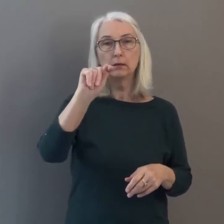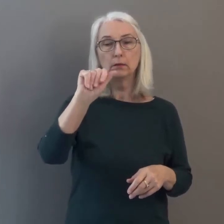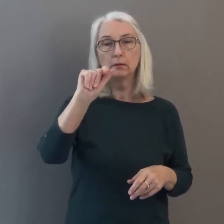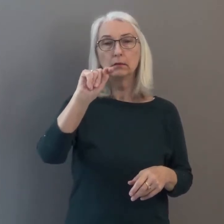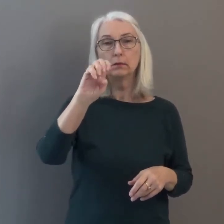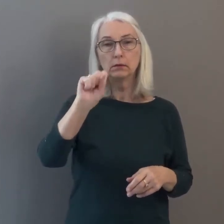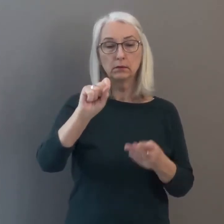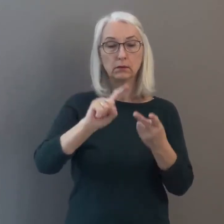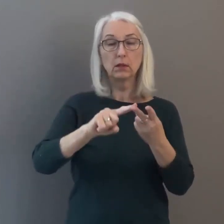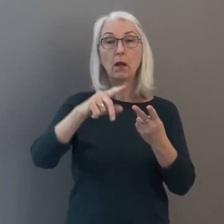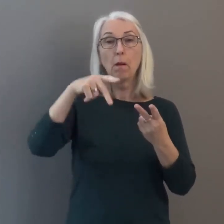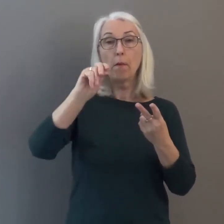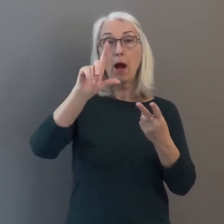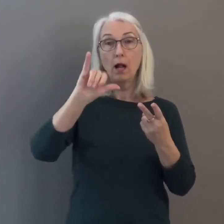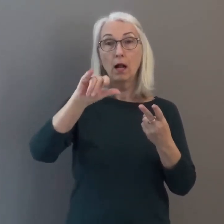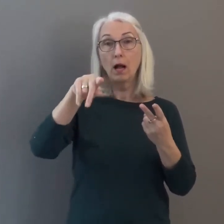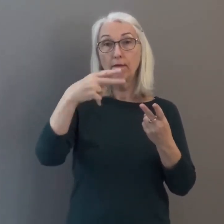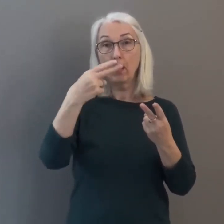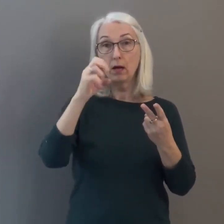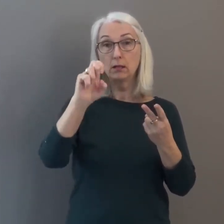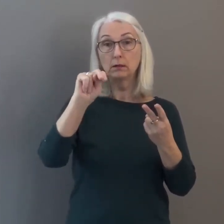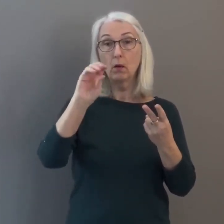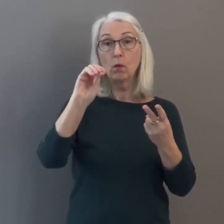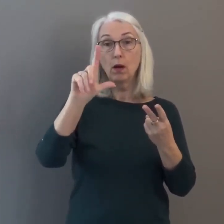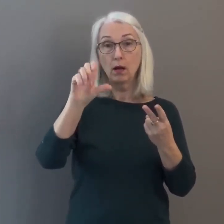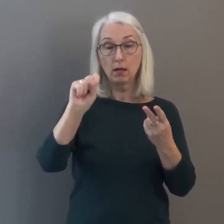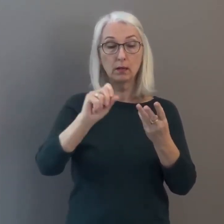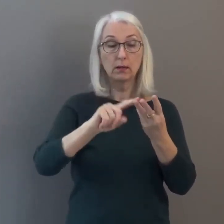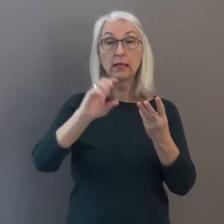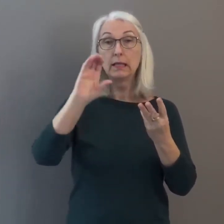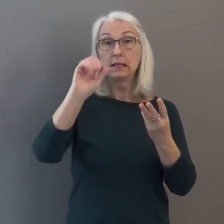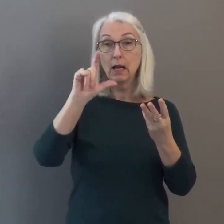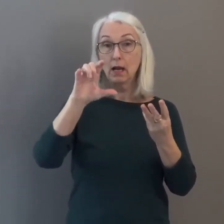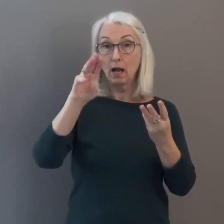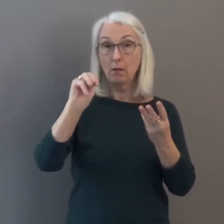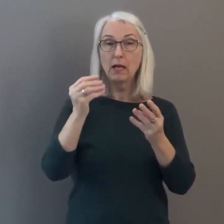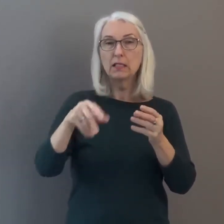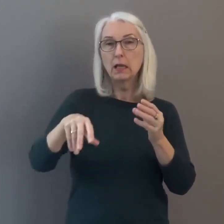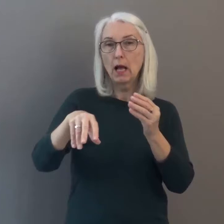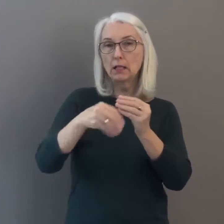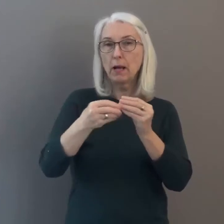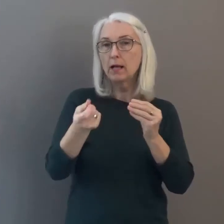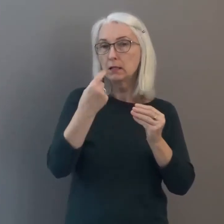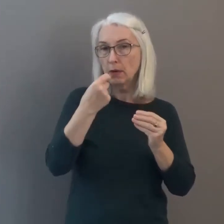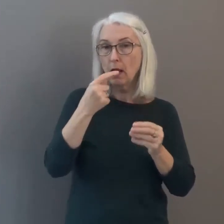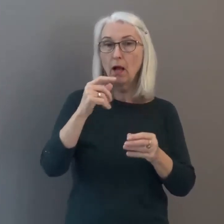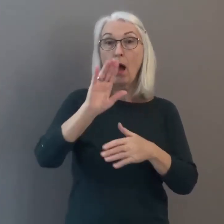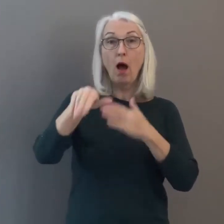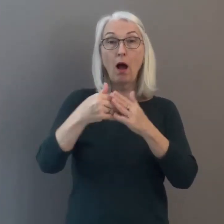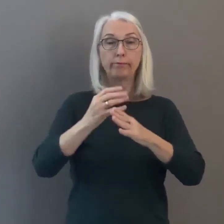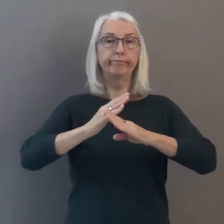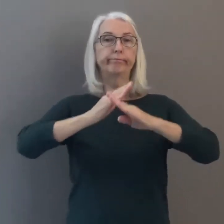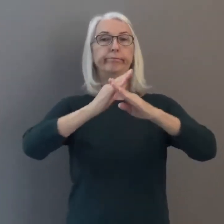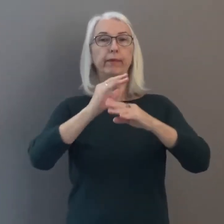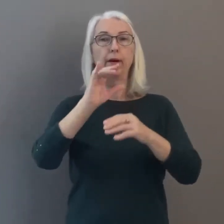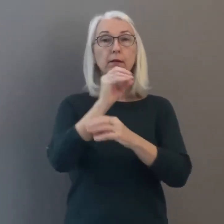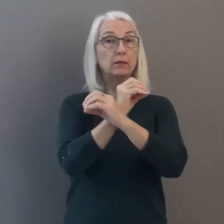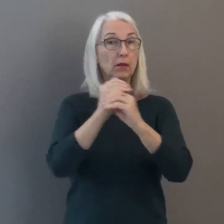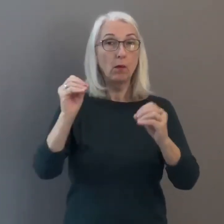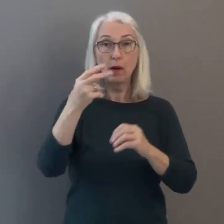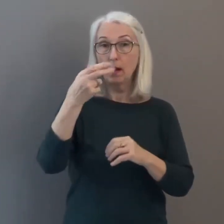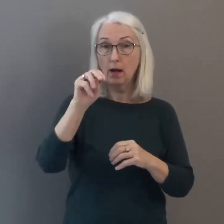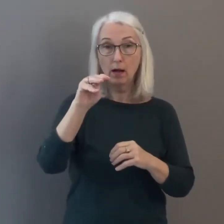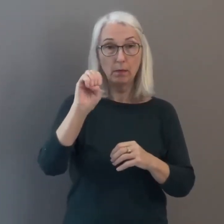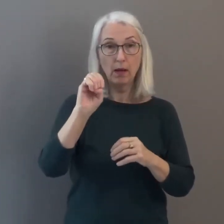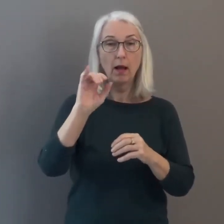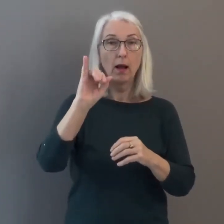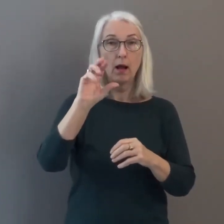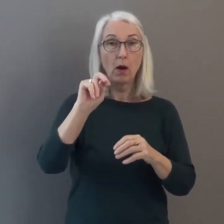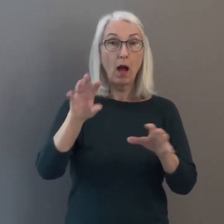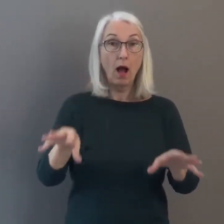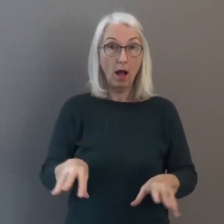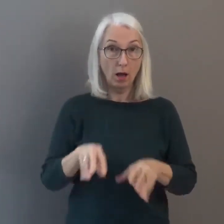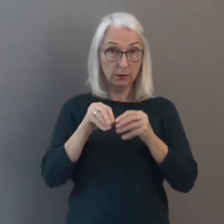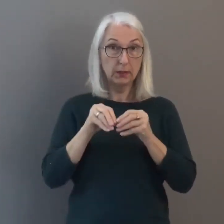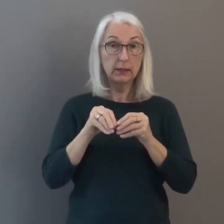Phytates, polyphenols, and calcium supplements all inhibit non-heme iron absorption.